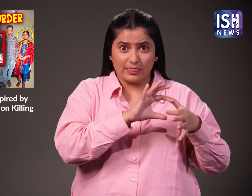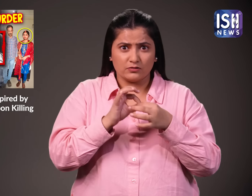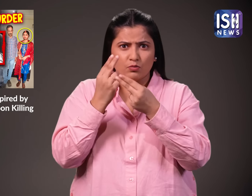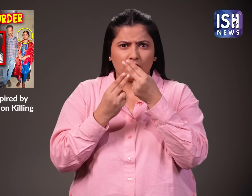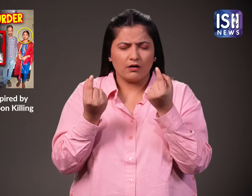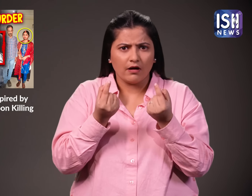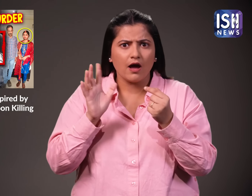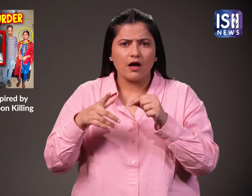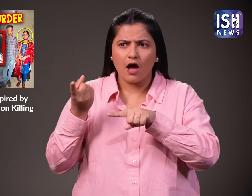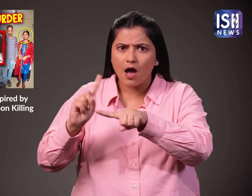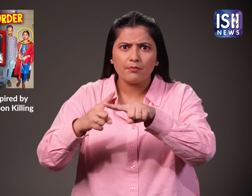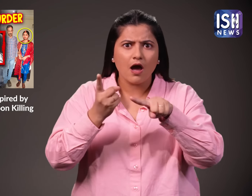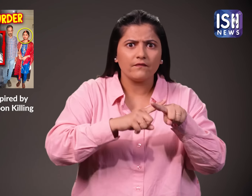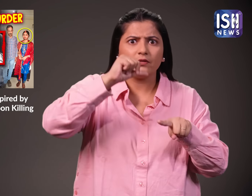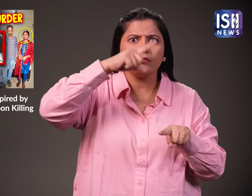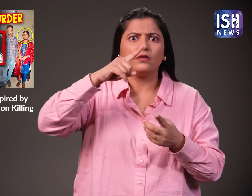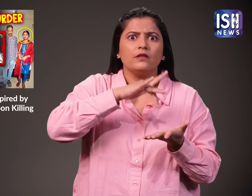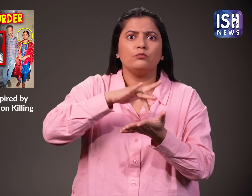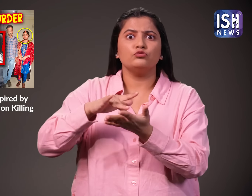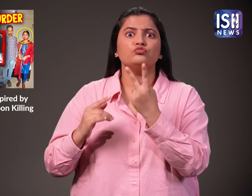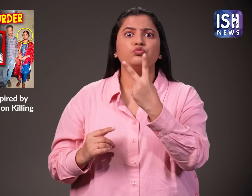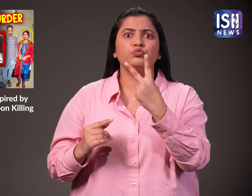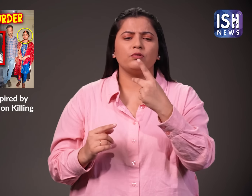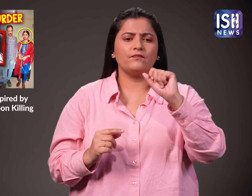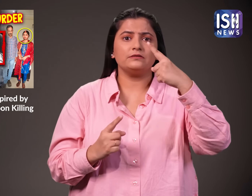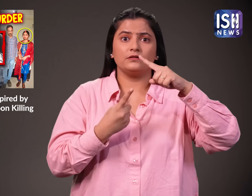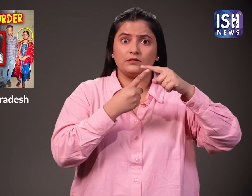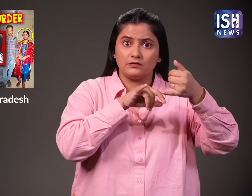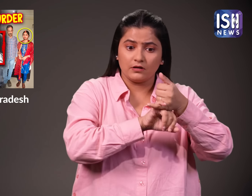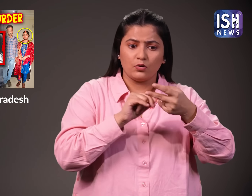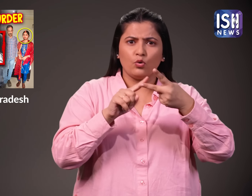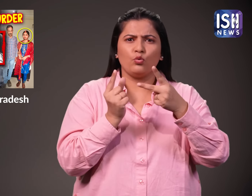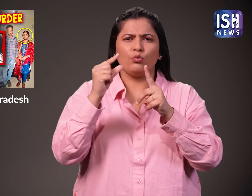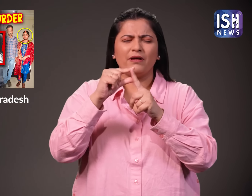Two similar cases have recently emerged in India, one from Telangana and another from Uttar Pradesh.